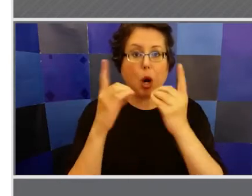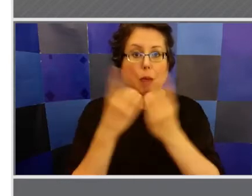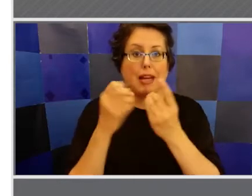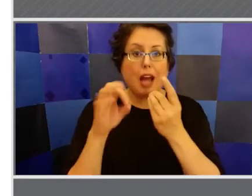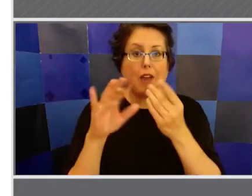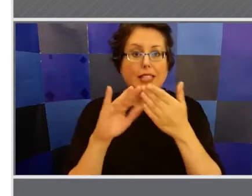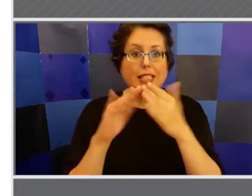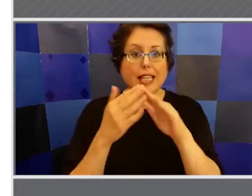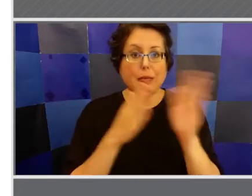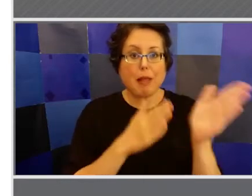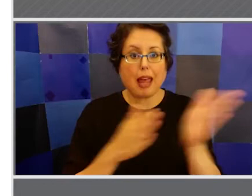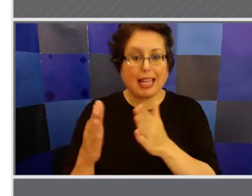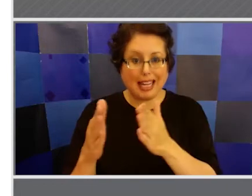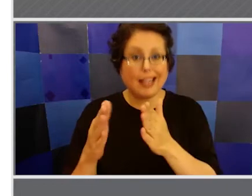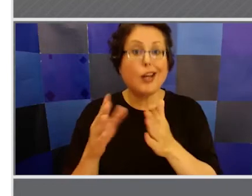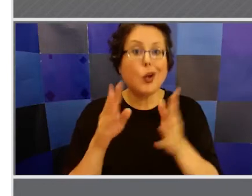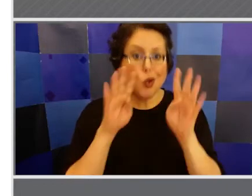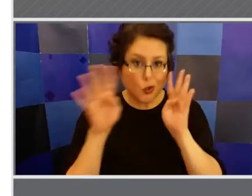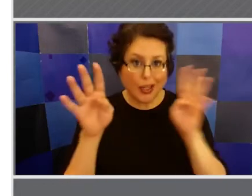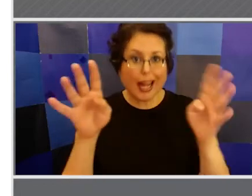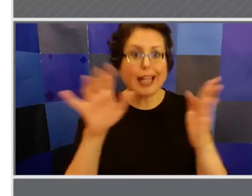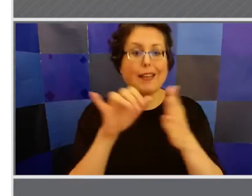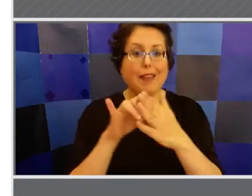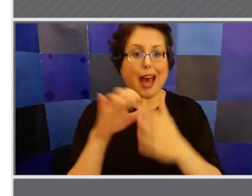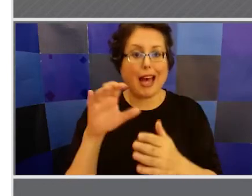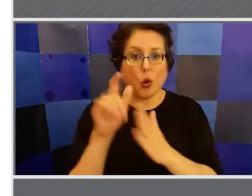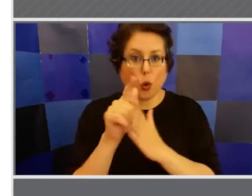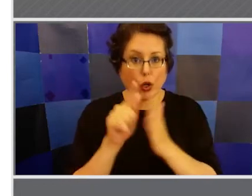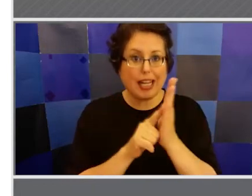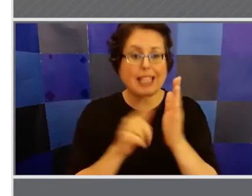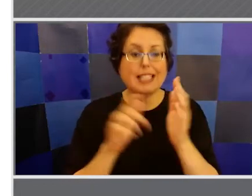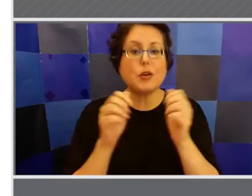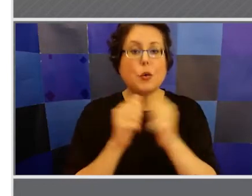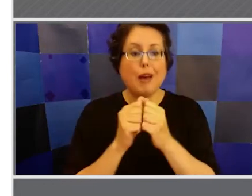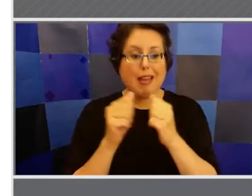of city planning, then went and created that ordinance in coordination with local community